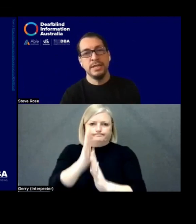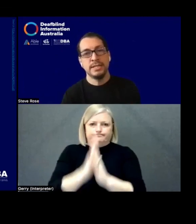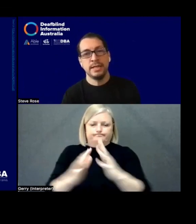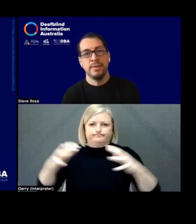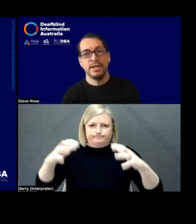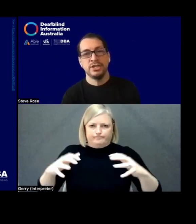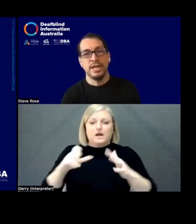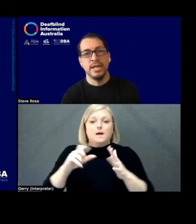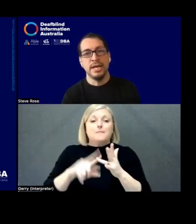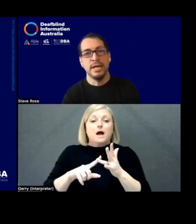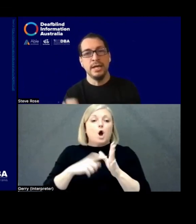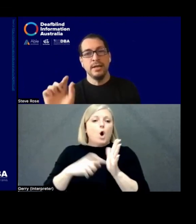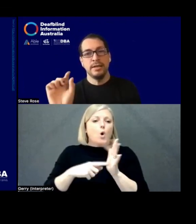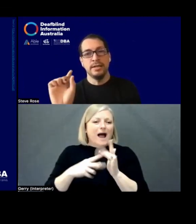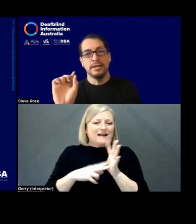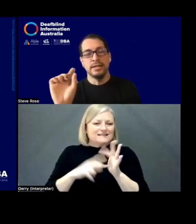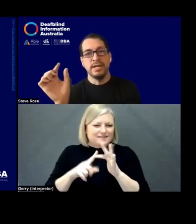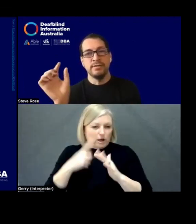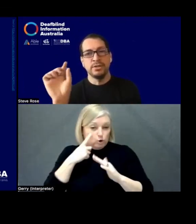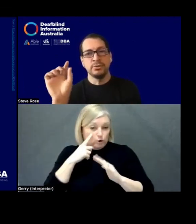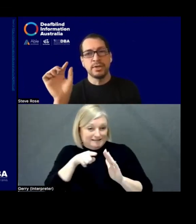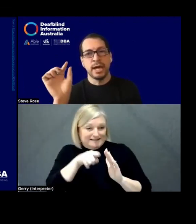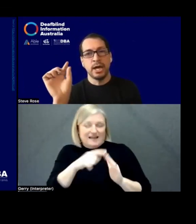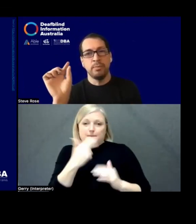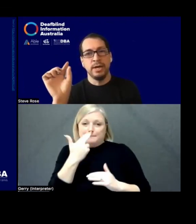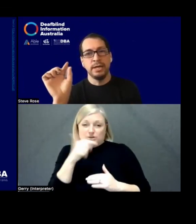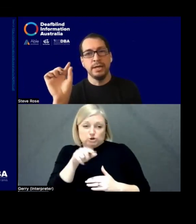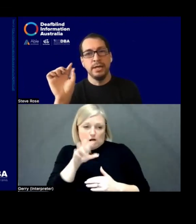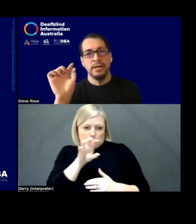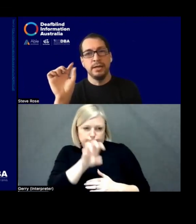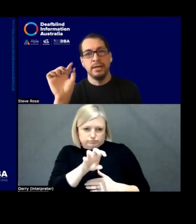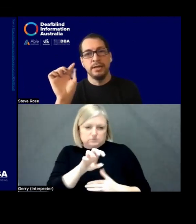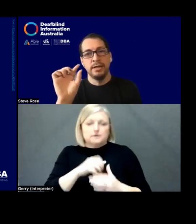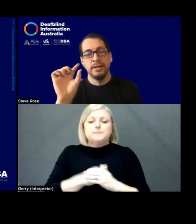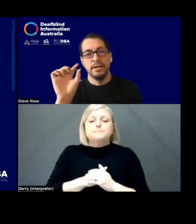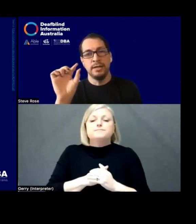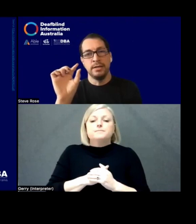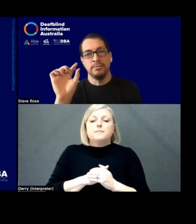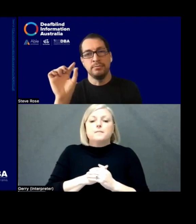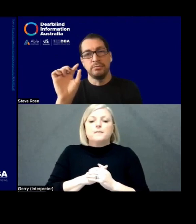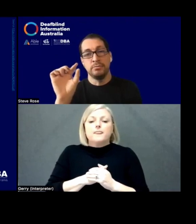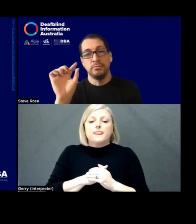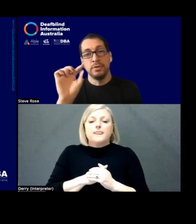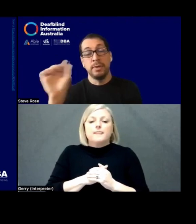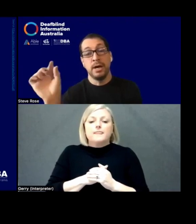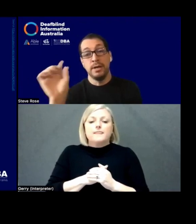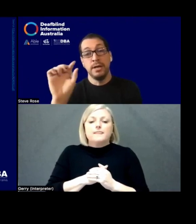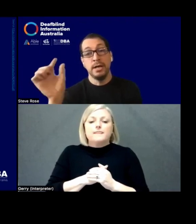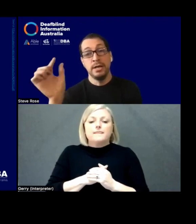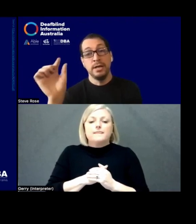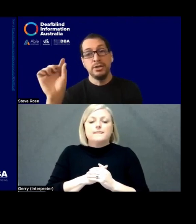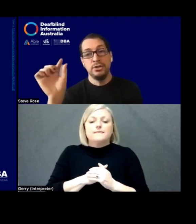little picture here, the speaker is also helping the partner to make a sign. They're actually almost